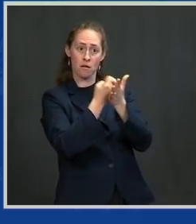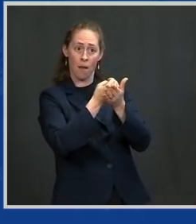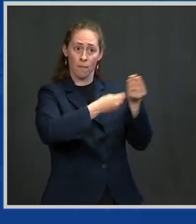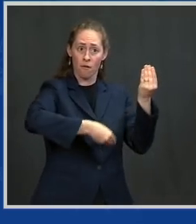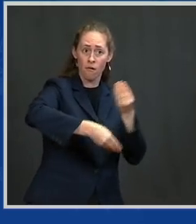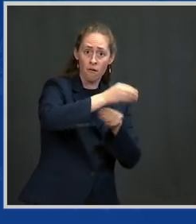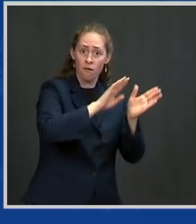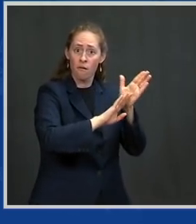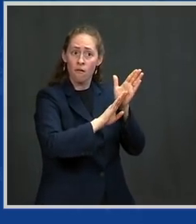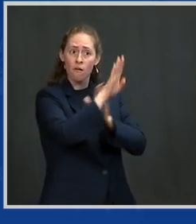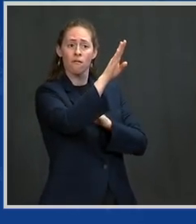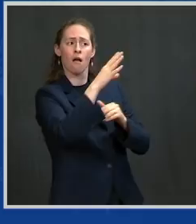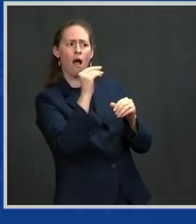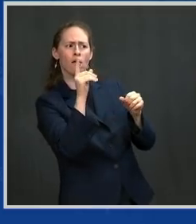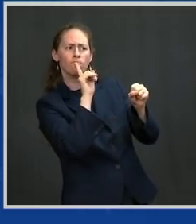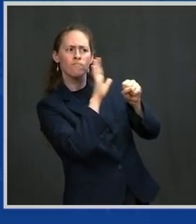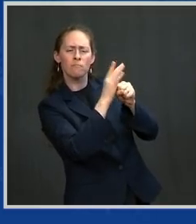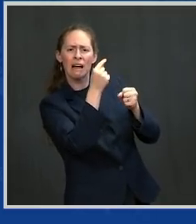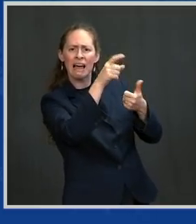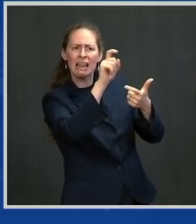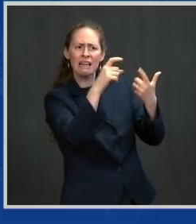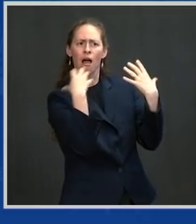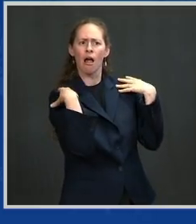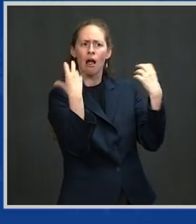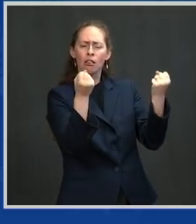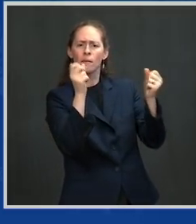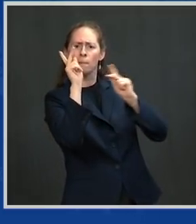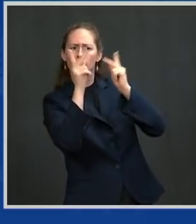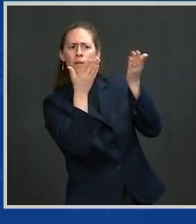the Afghan National Defense and Security Forces will endure.